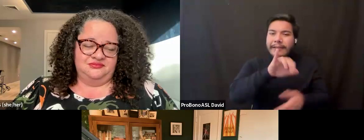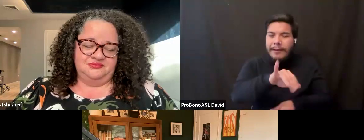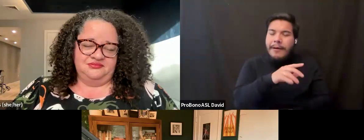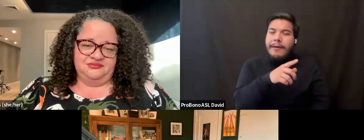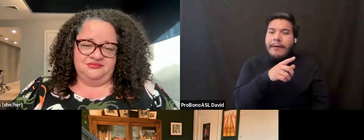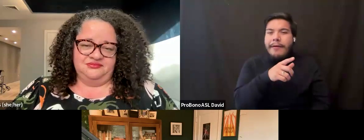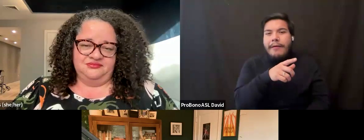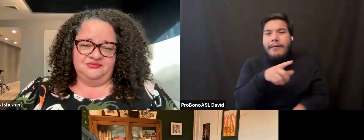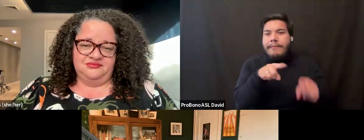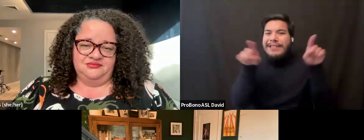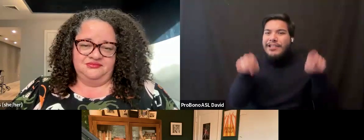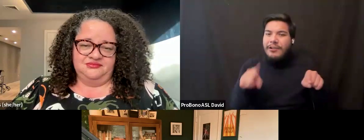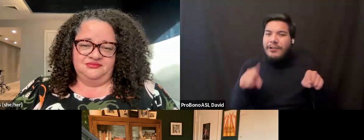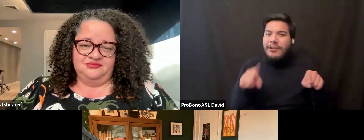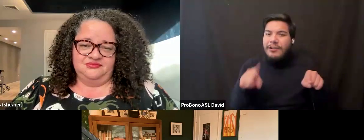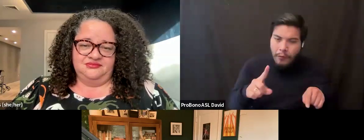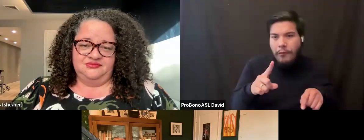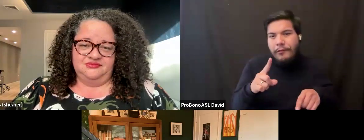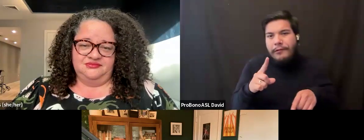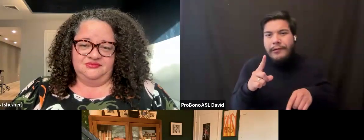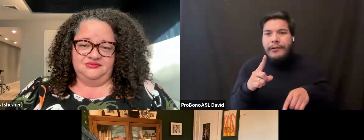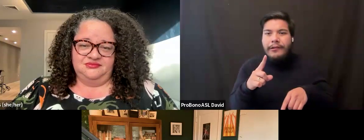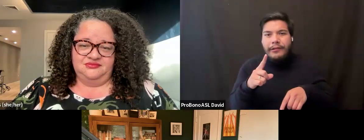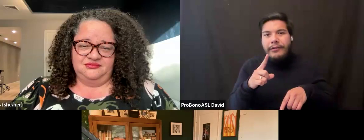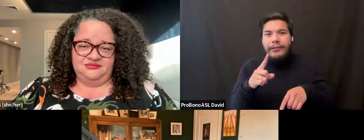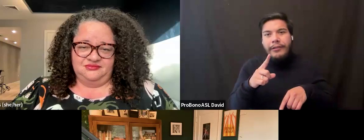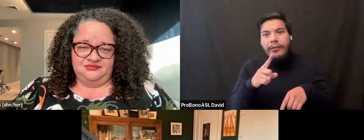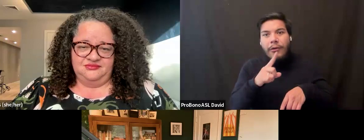so that you will know when NAAFA is in your town or in your state working on